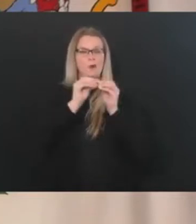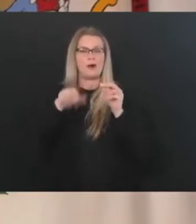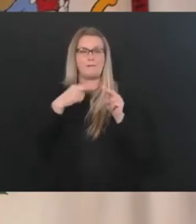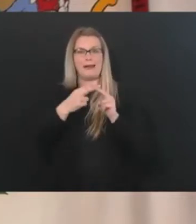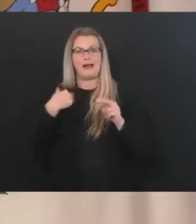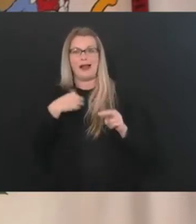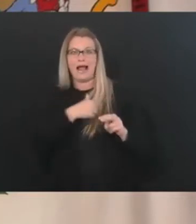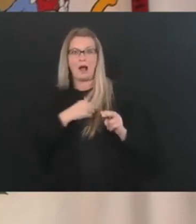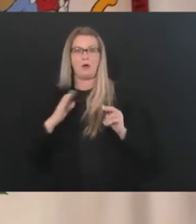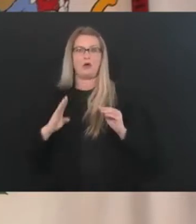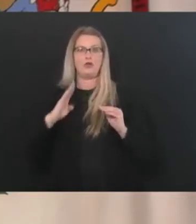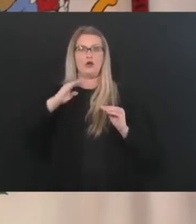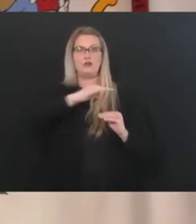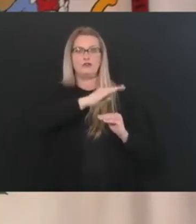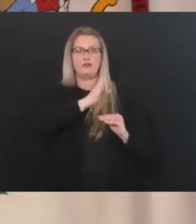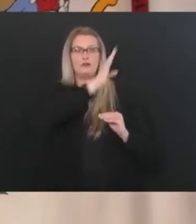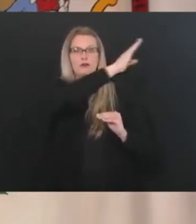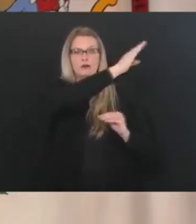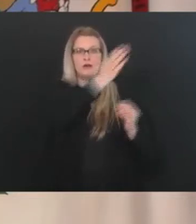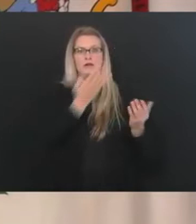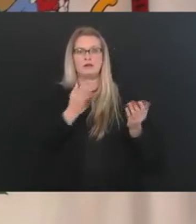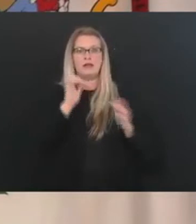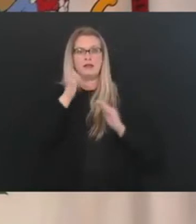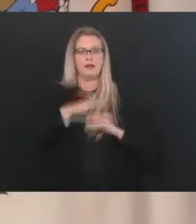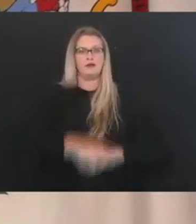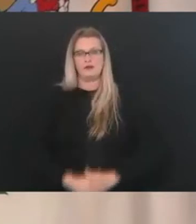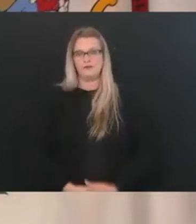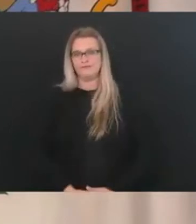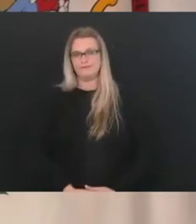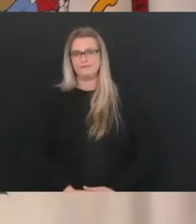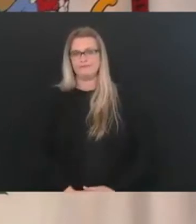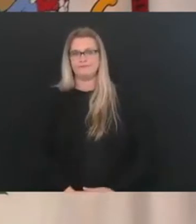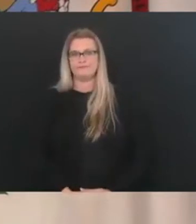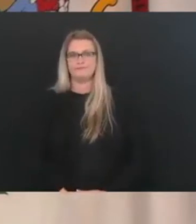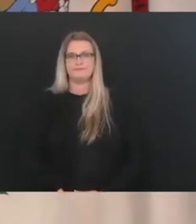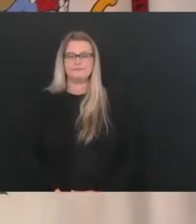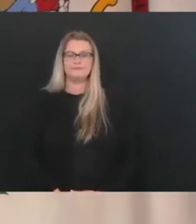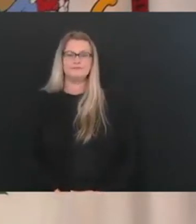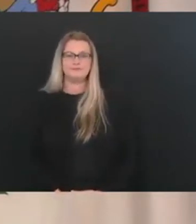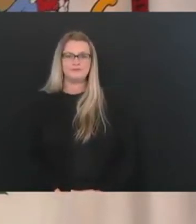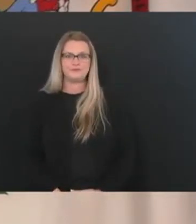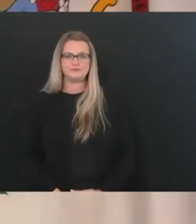AND YOU'RE GOING TO HEAR A WHOLE LOT MORE ABOUT OUR CURVE AND EVERYTHING AS WE GO FORWARD.